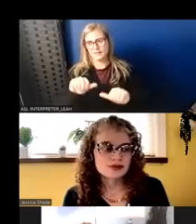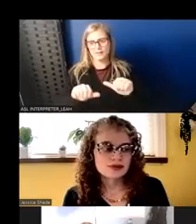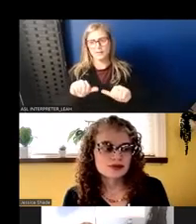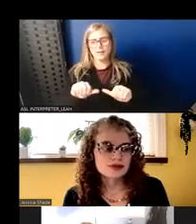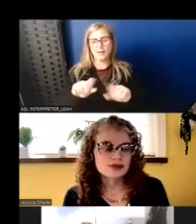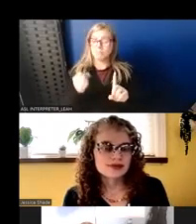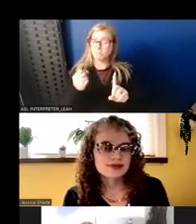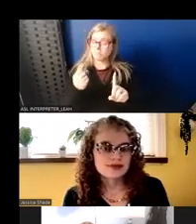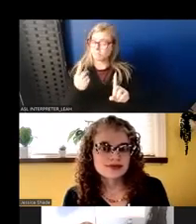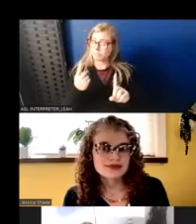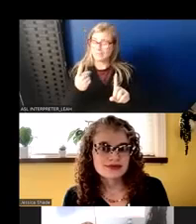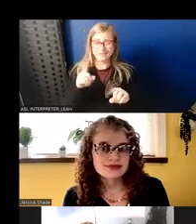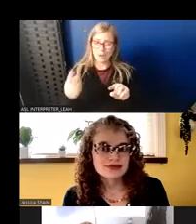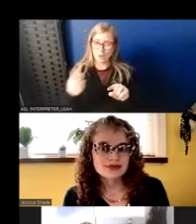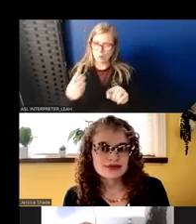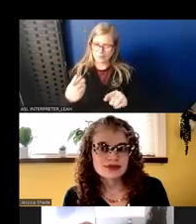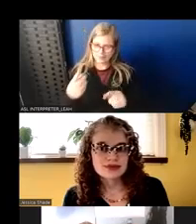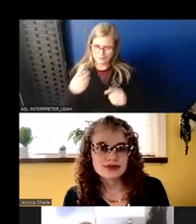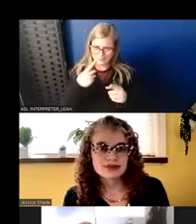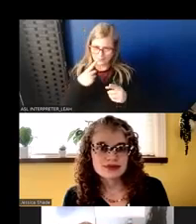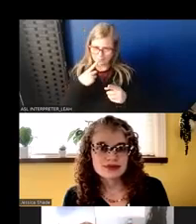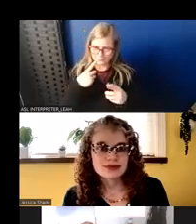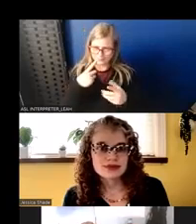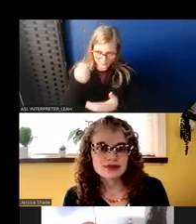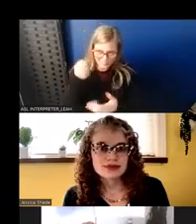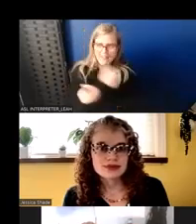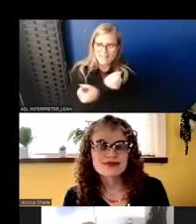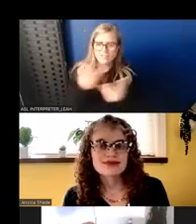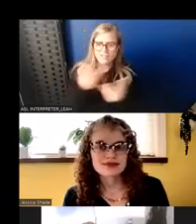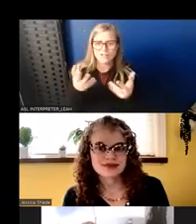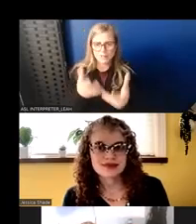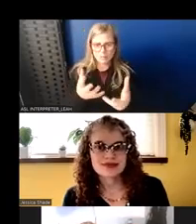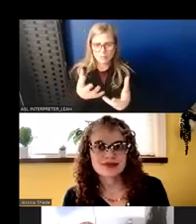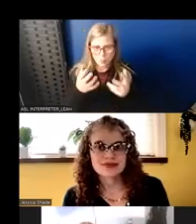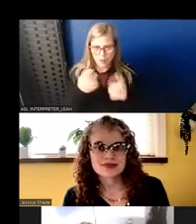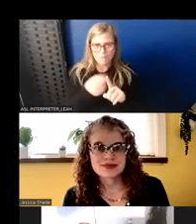that we want just from surveys or social network analysis.